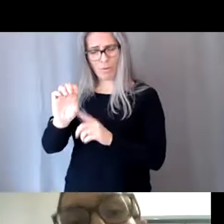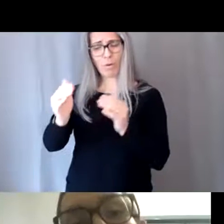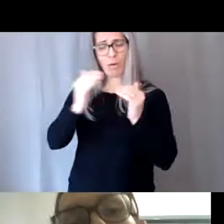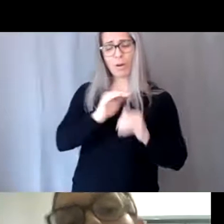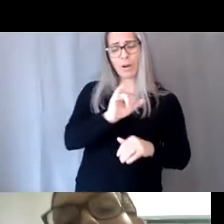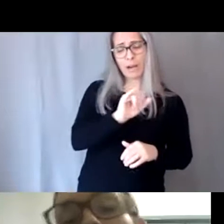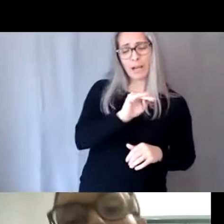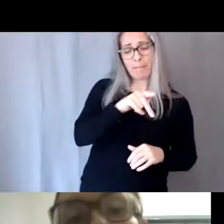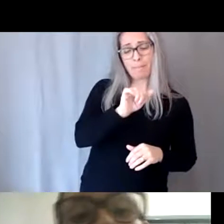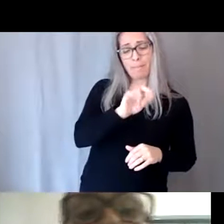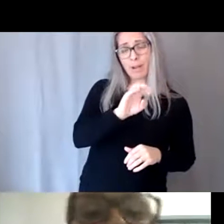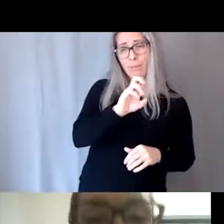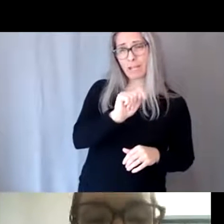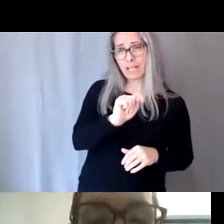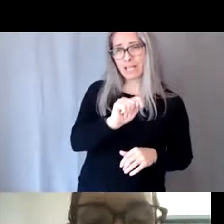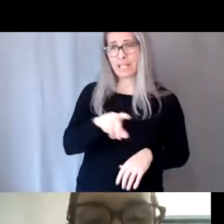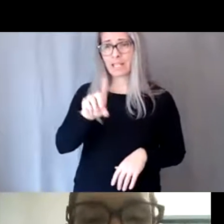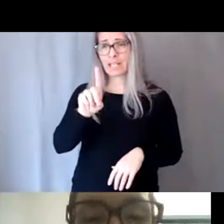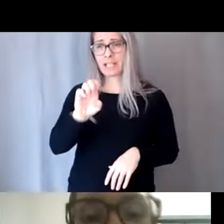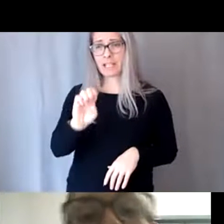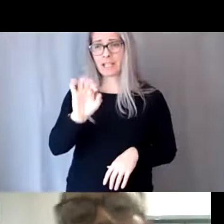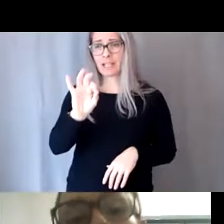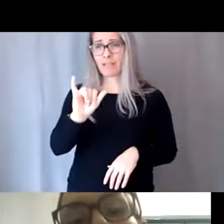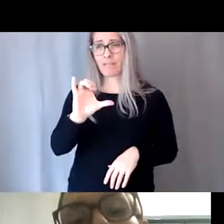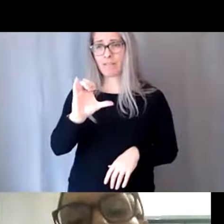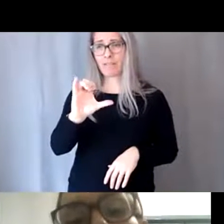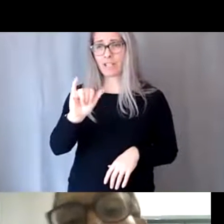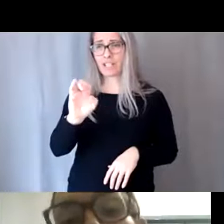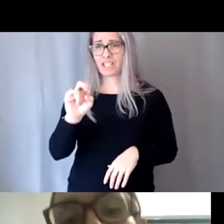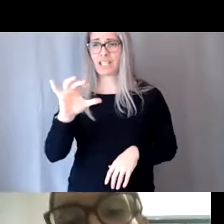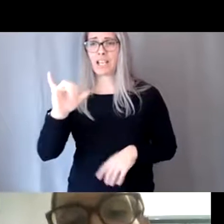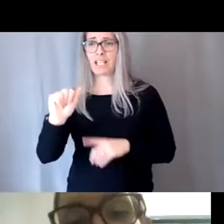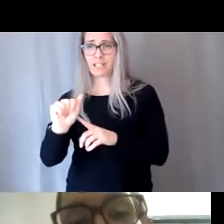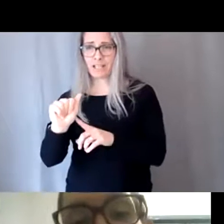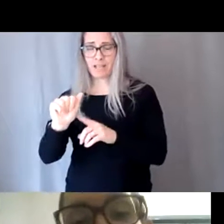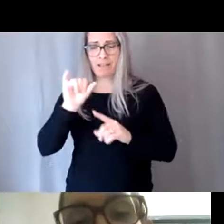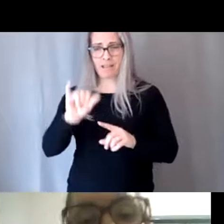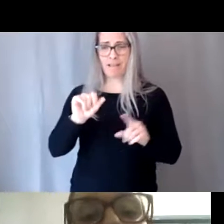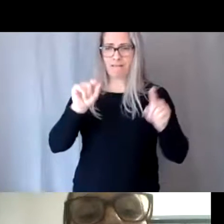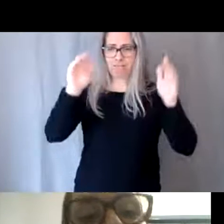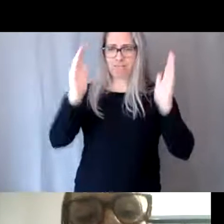as deficiency thus impairment is of the physical